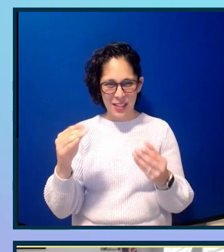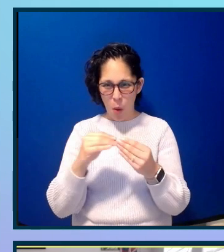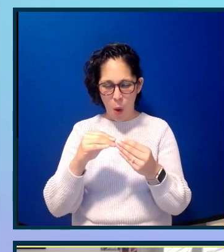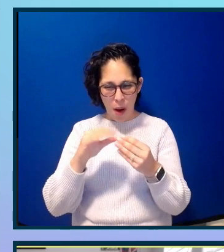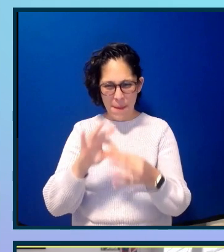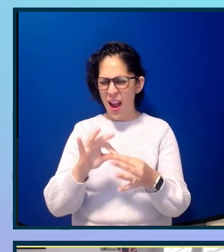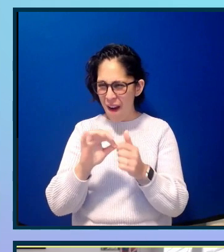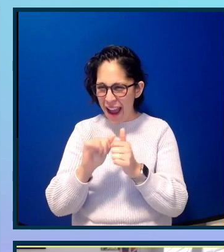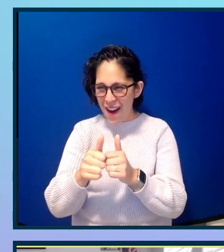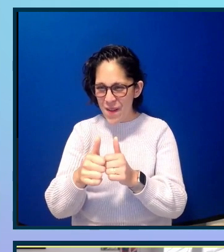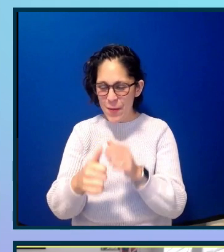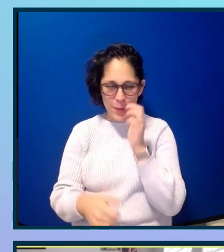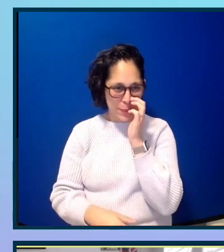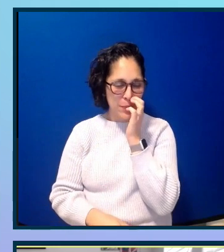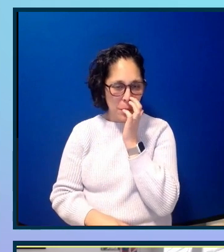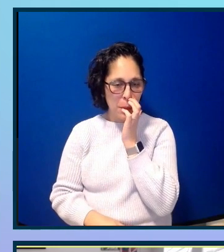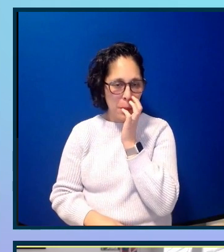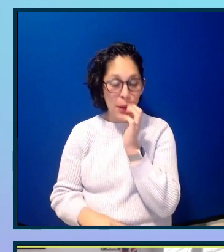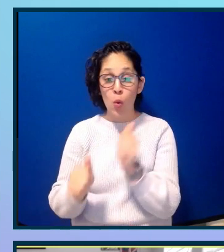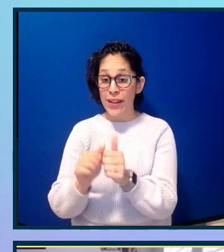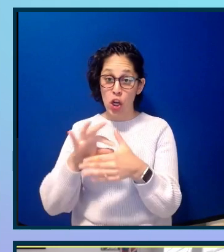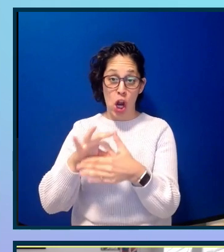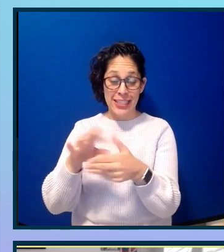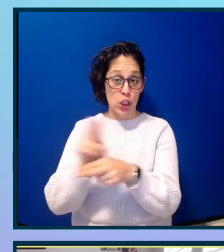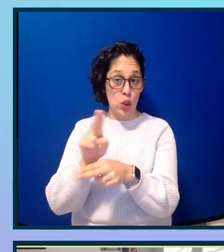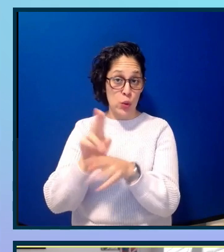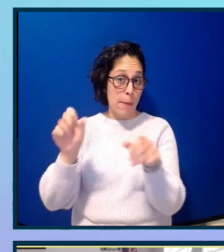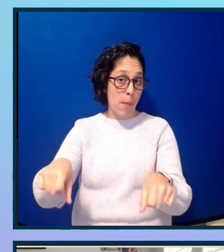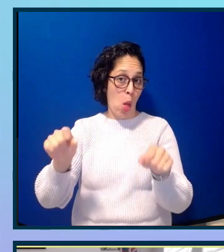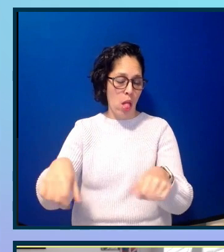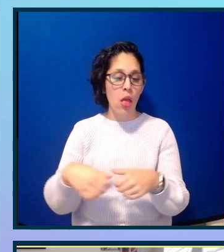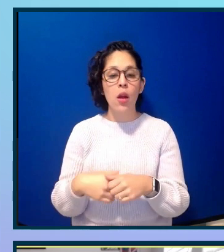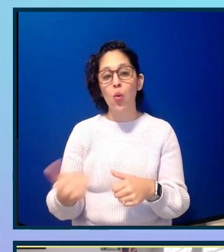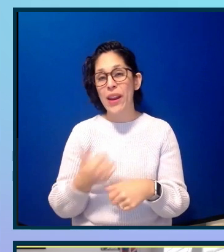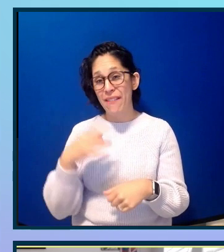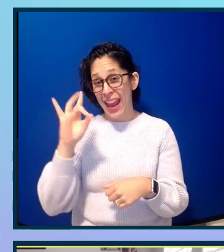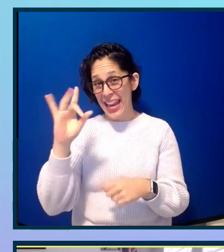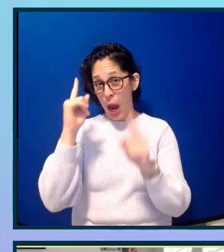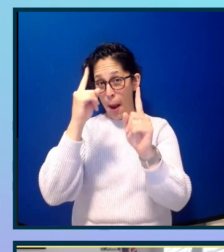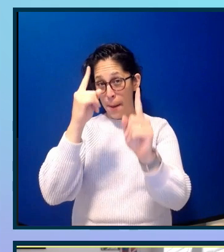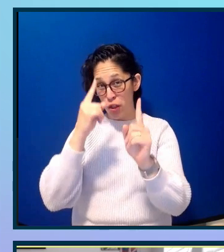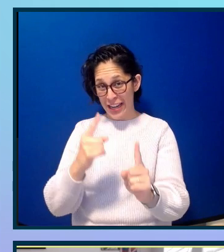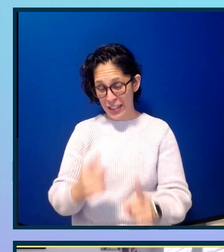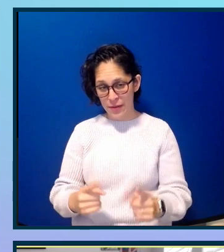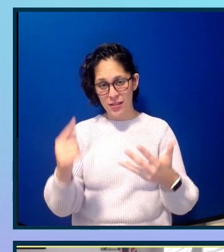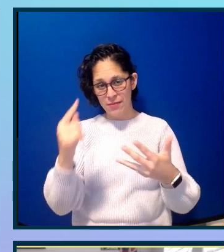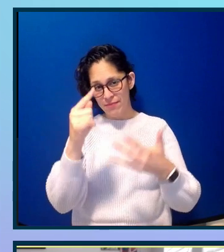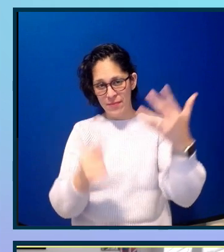So in content usable, we have eight objectives. And I'm gonna go through each of these objectives